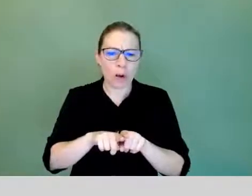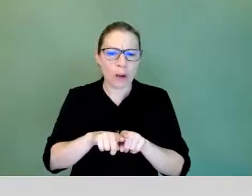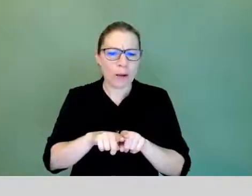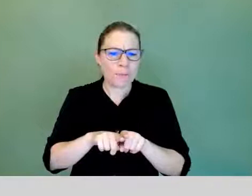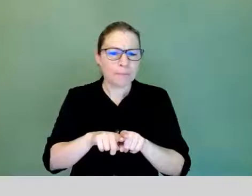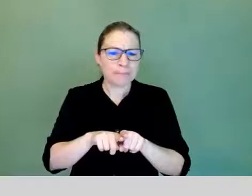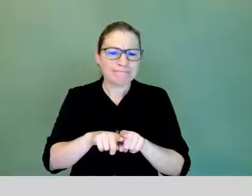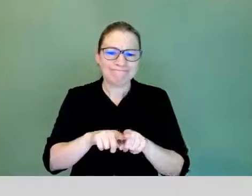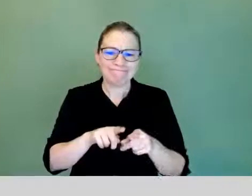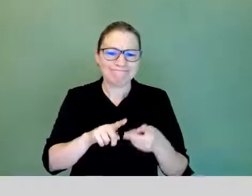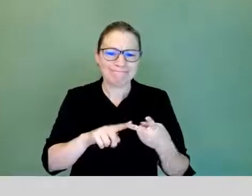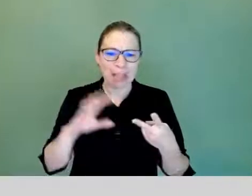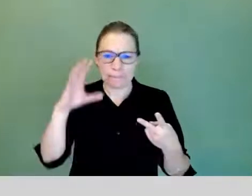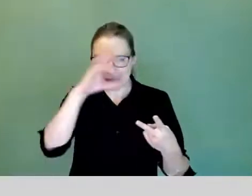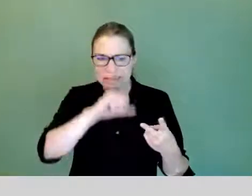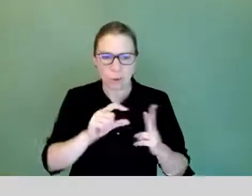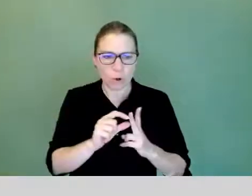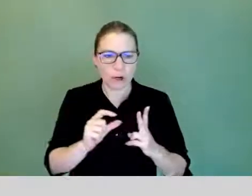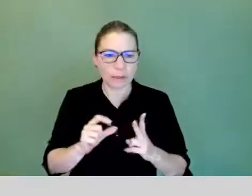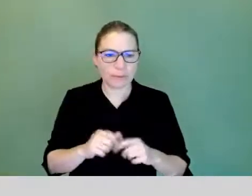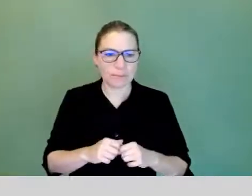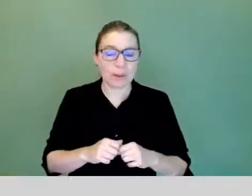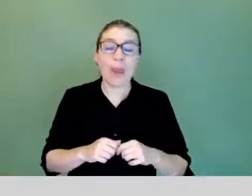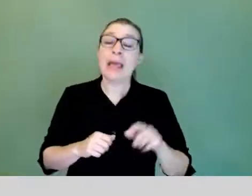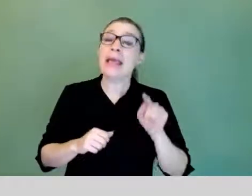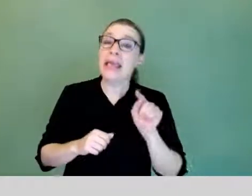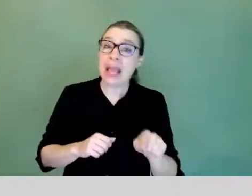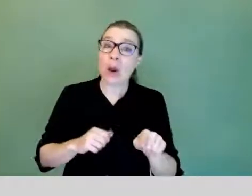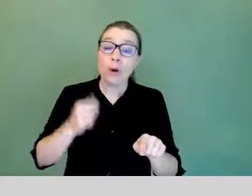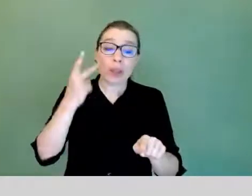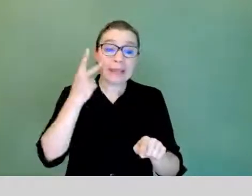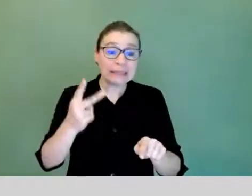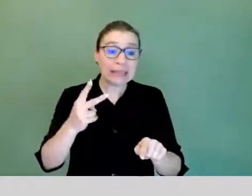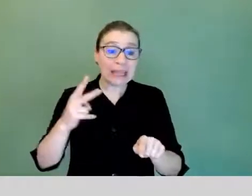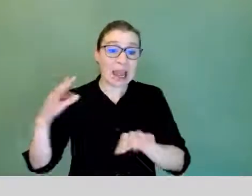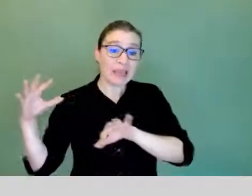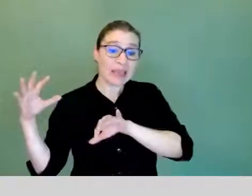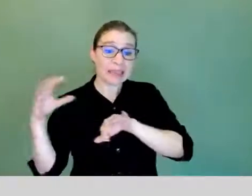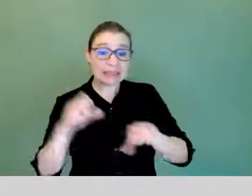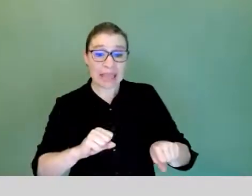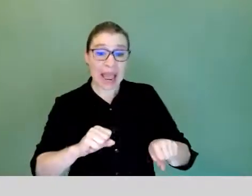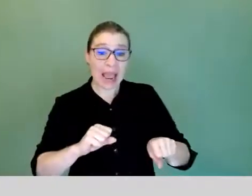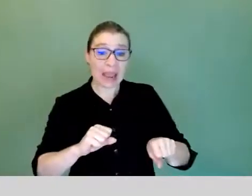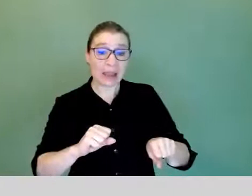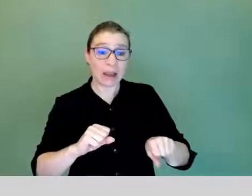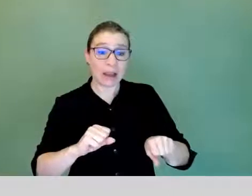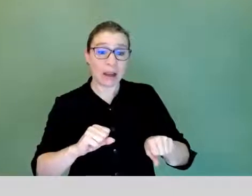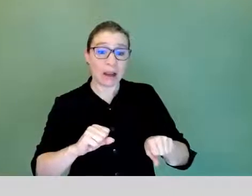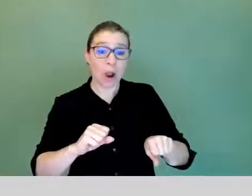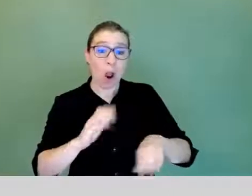Now, in this case you can see here that the attack causes the victim session ID to be sent to the attacker's website